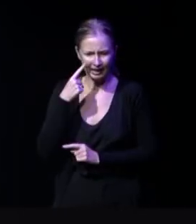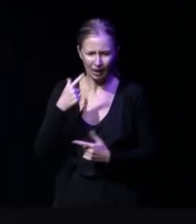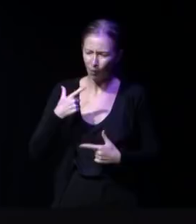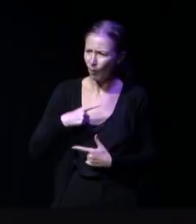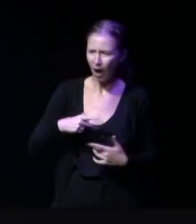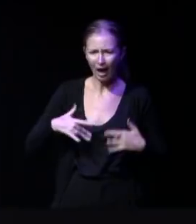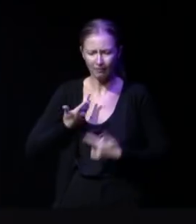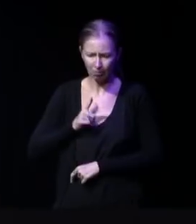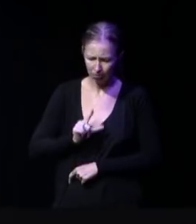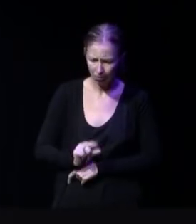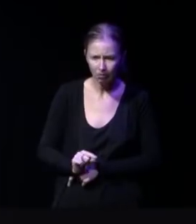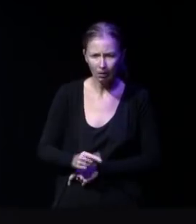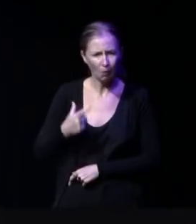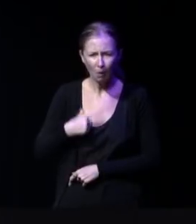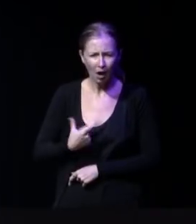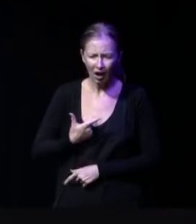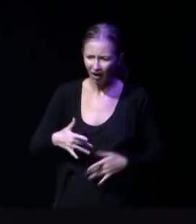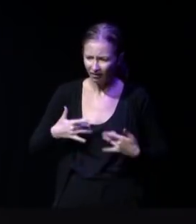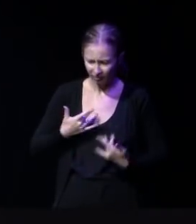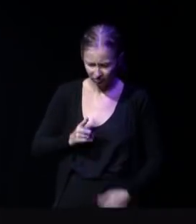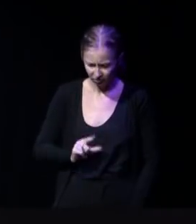so low and they wonder and they worry why they aren't happy.